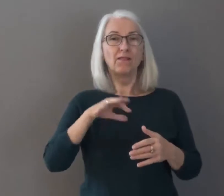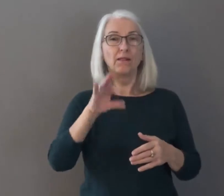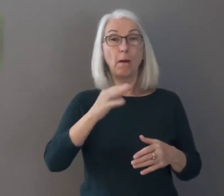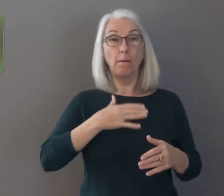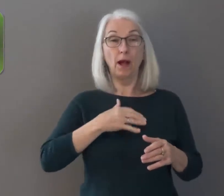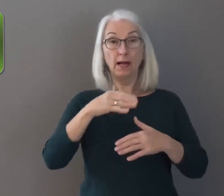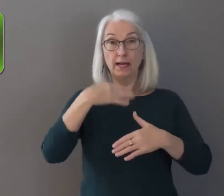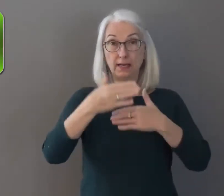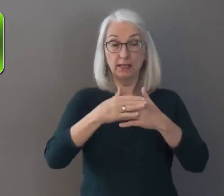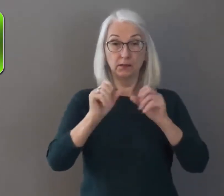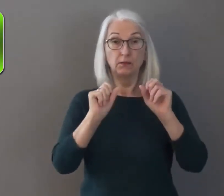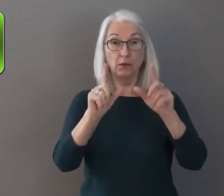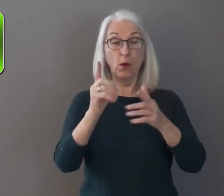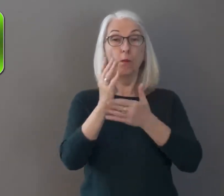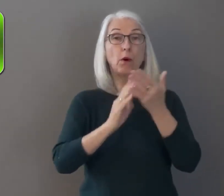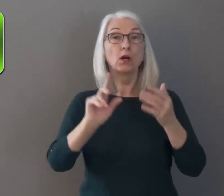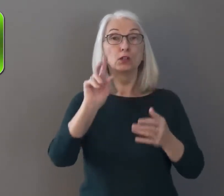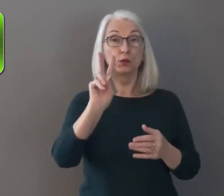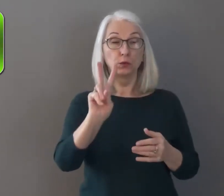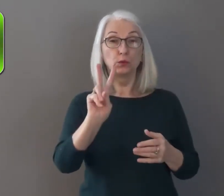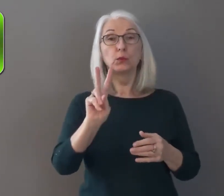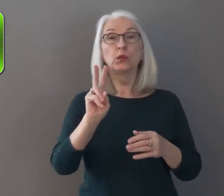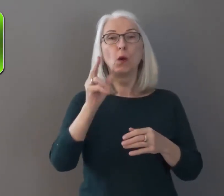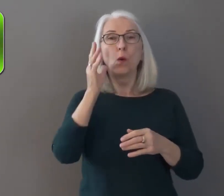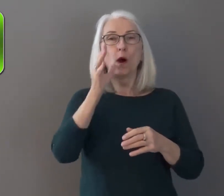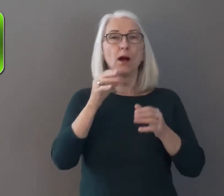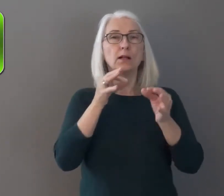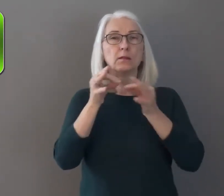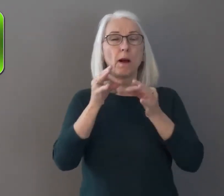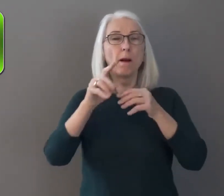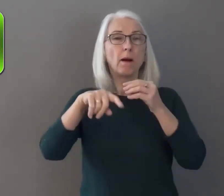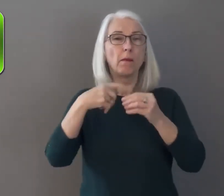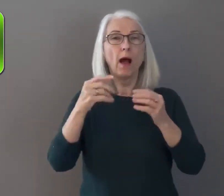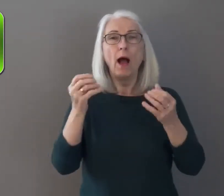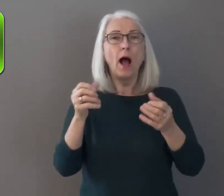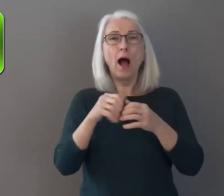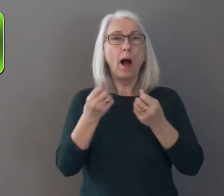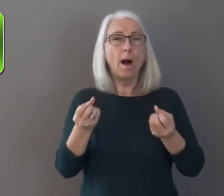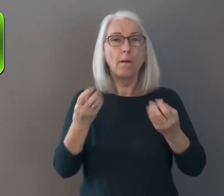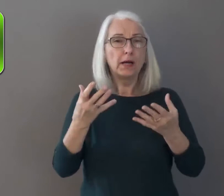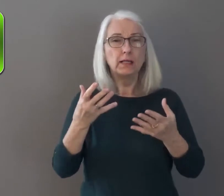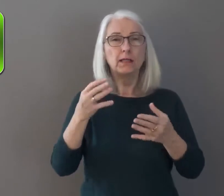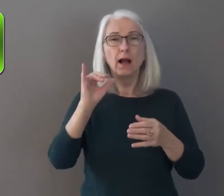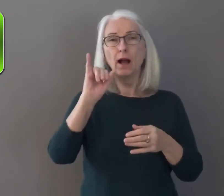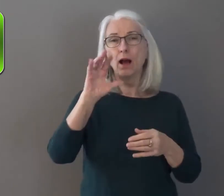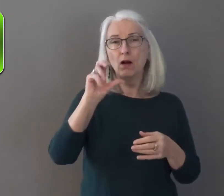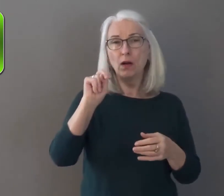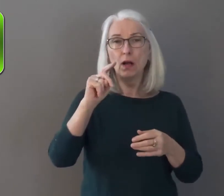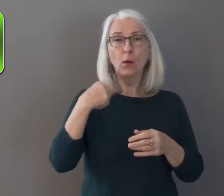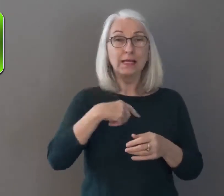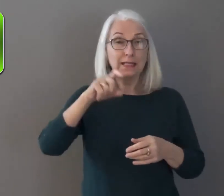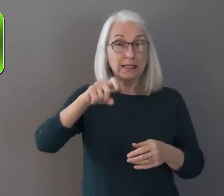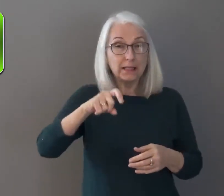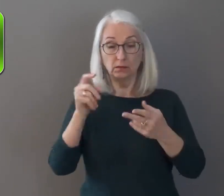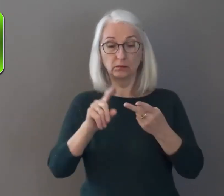Please find my next vlog part two will explain about how much iron we need, and